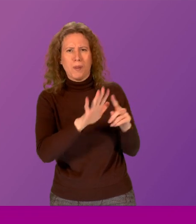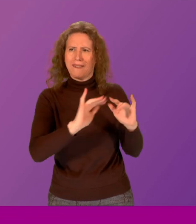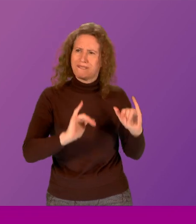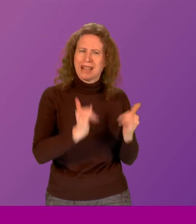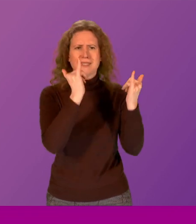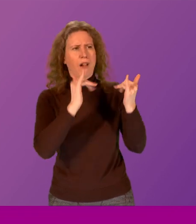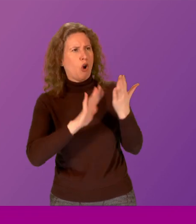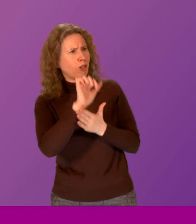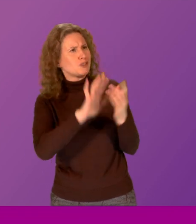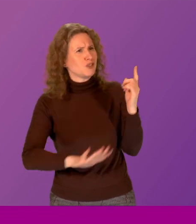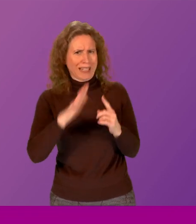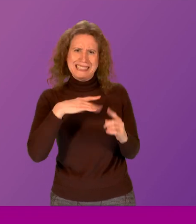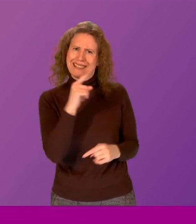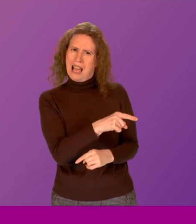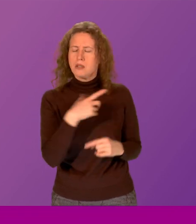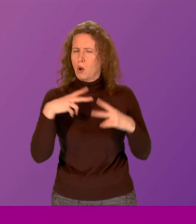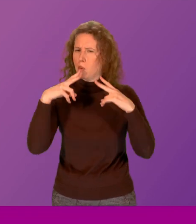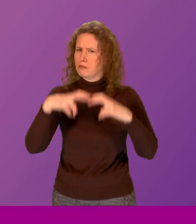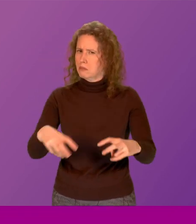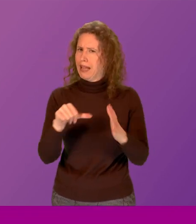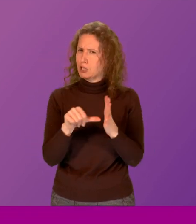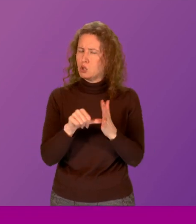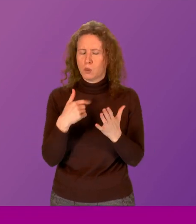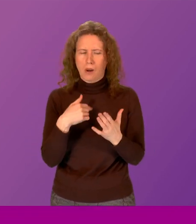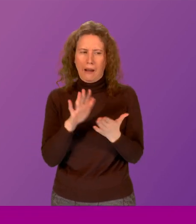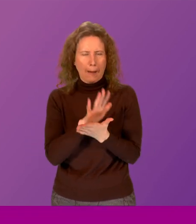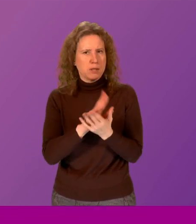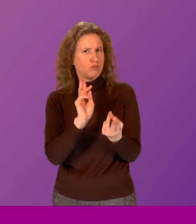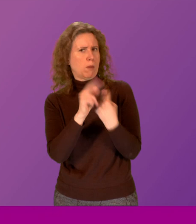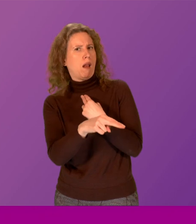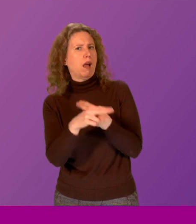cultural landscape. I will examine the issue and I will be happy to keep the member updated.